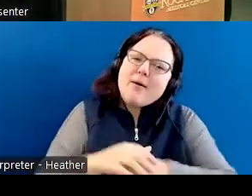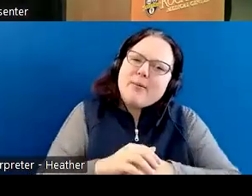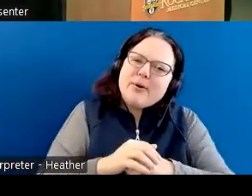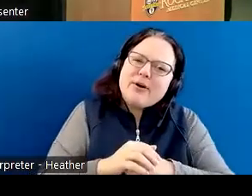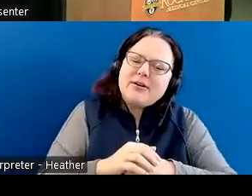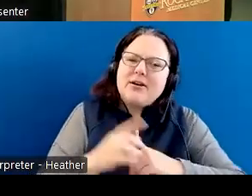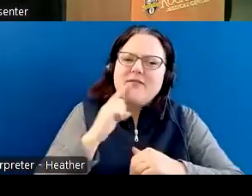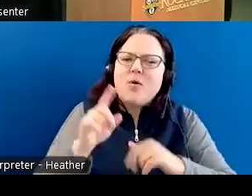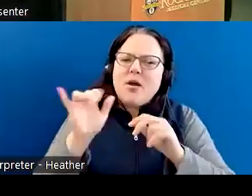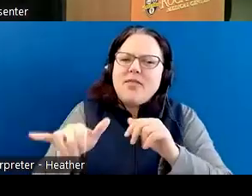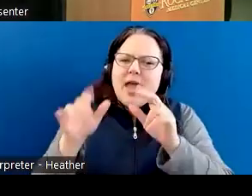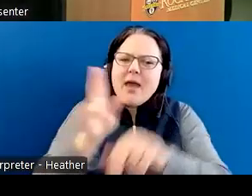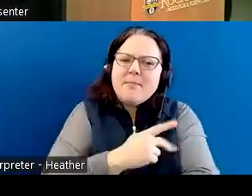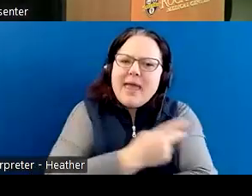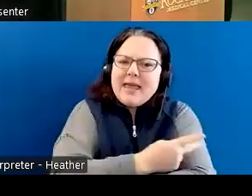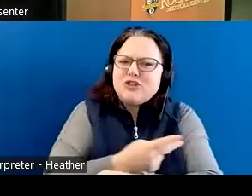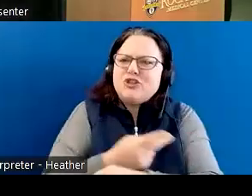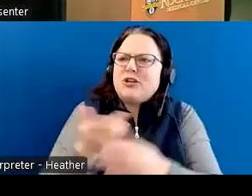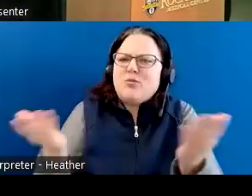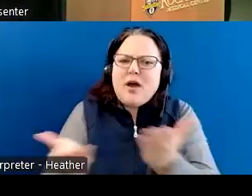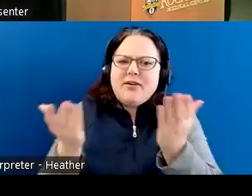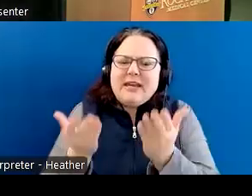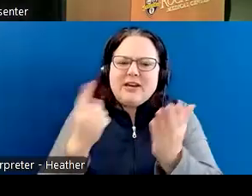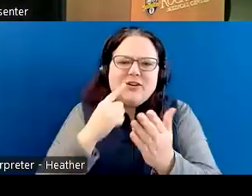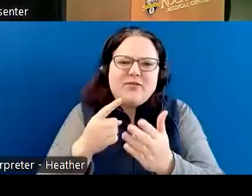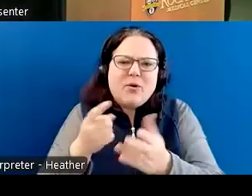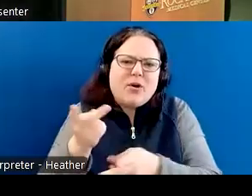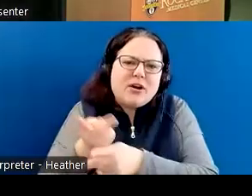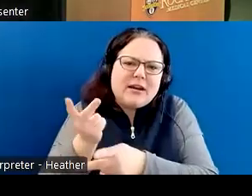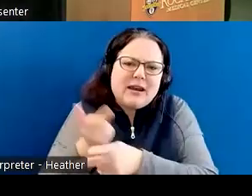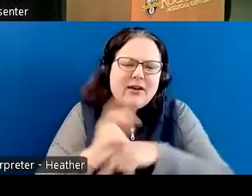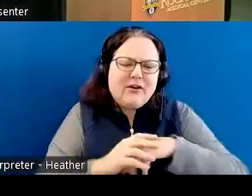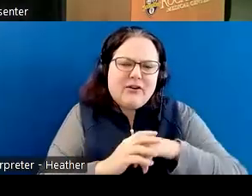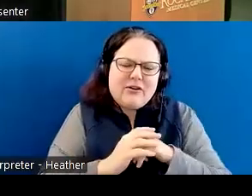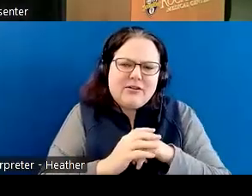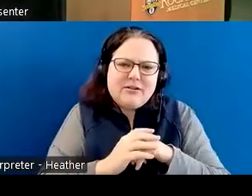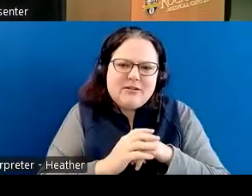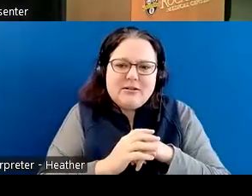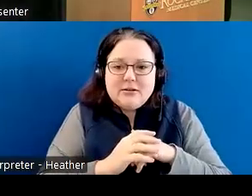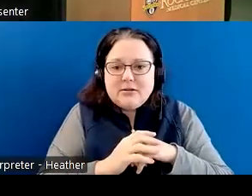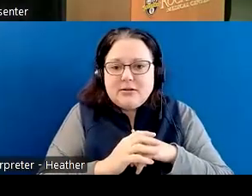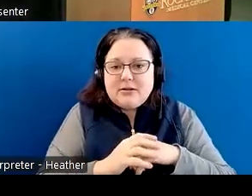individuals while there's in care services here. So here's another quote. She's helped me realize